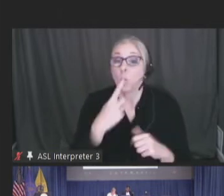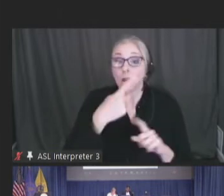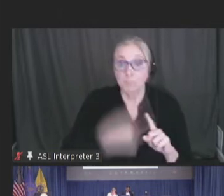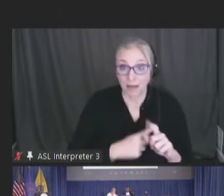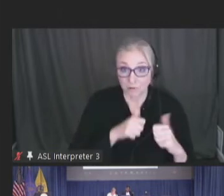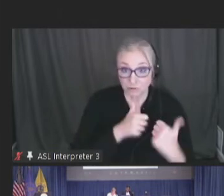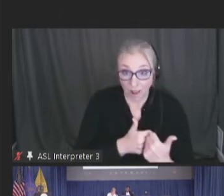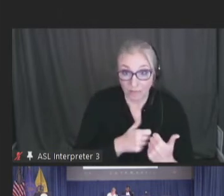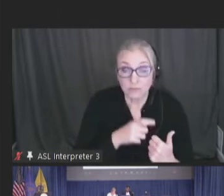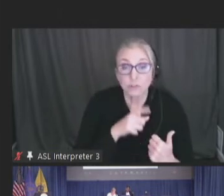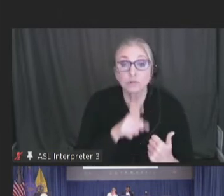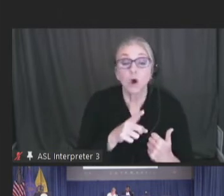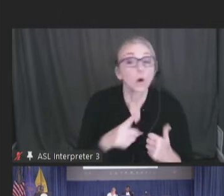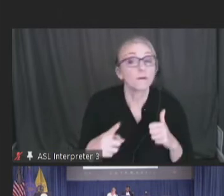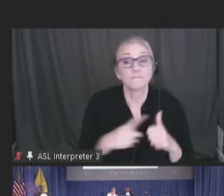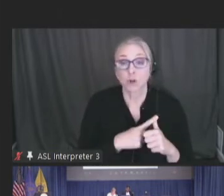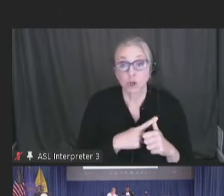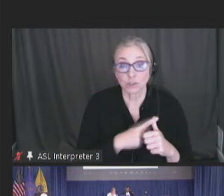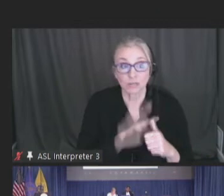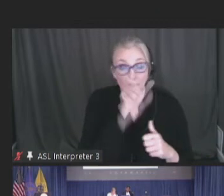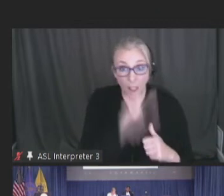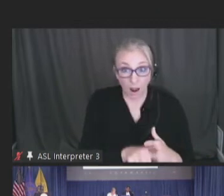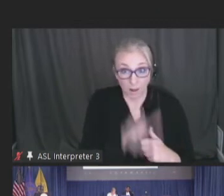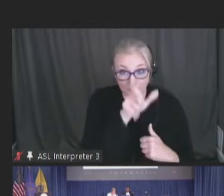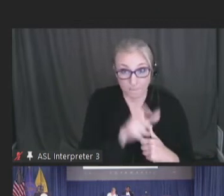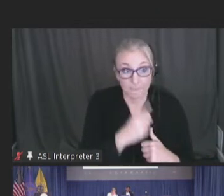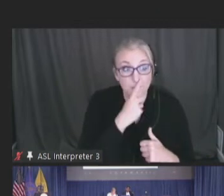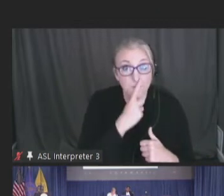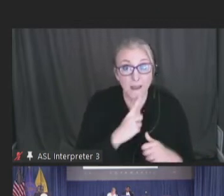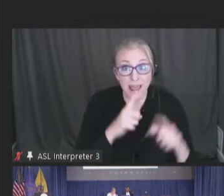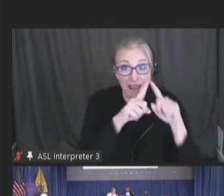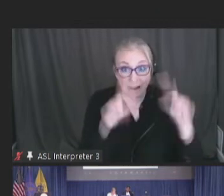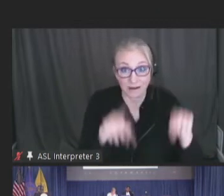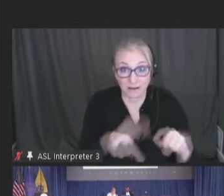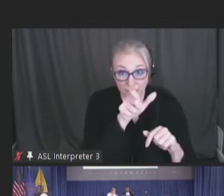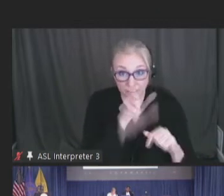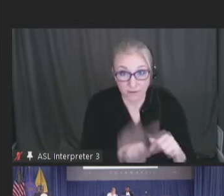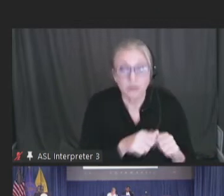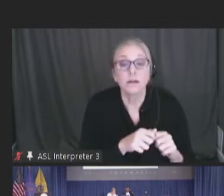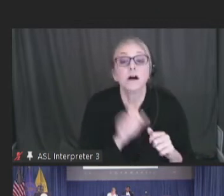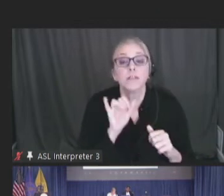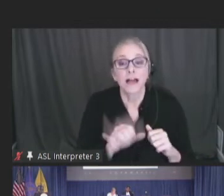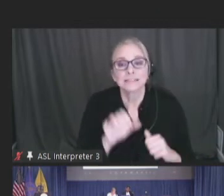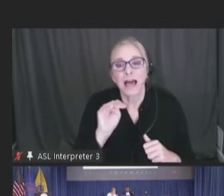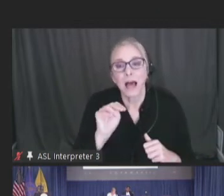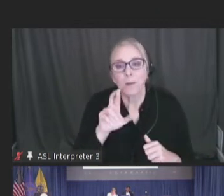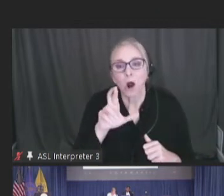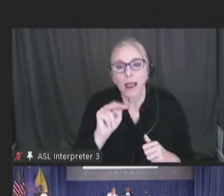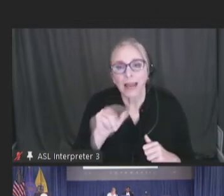the first column that I've highlighted in red block is the mRNA vaccine group,